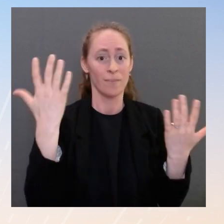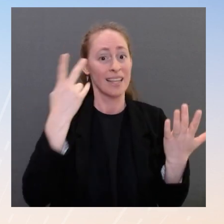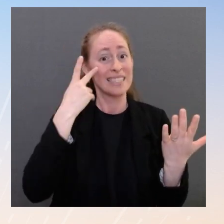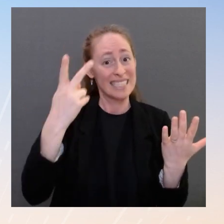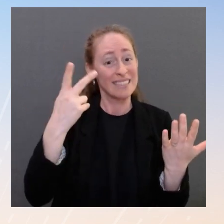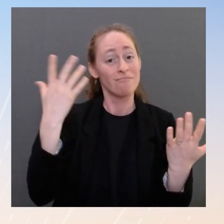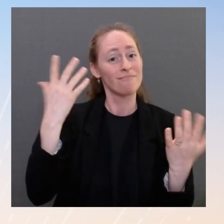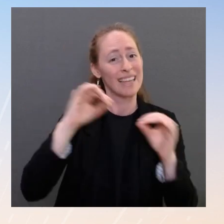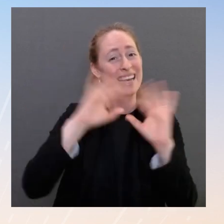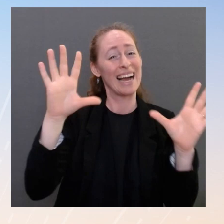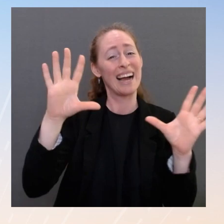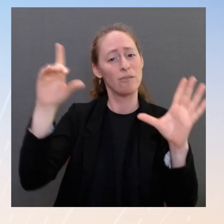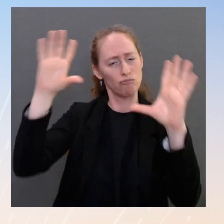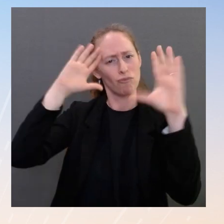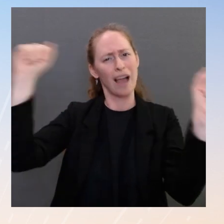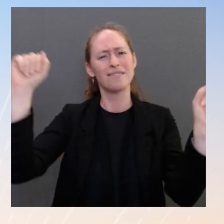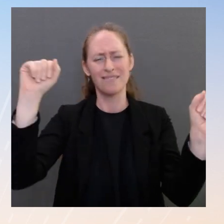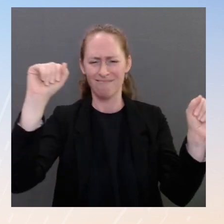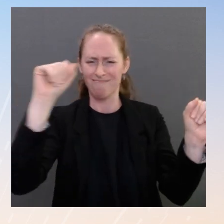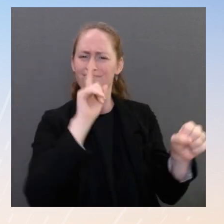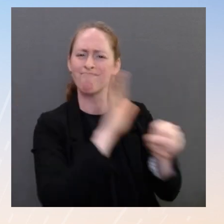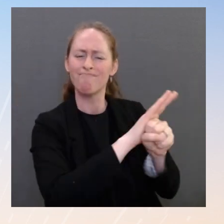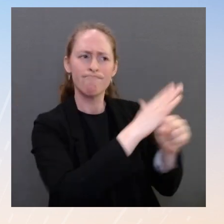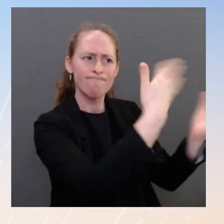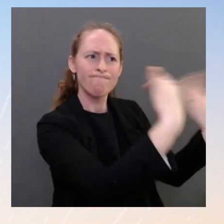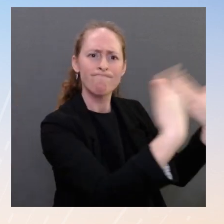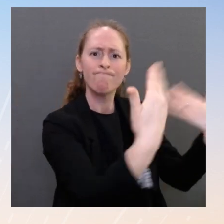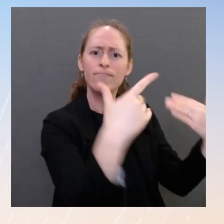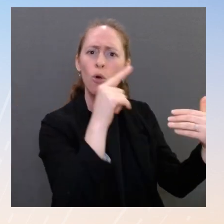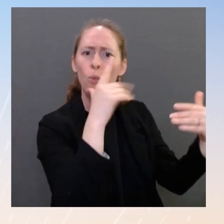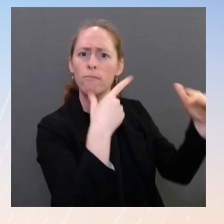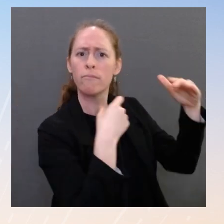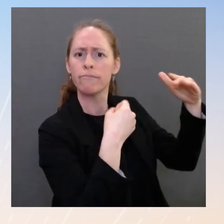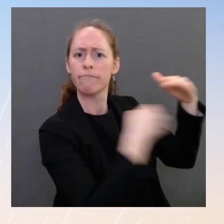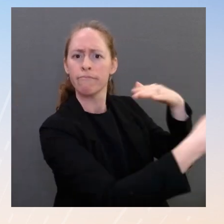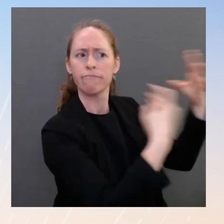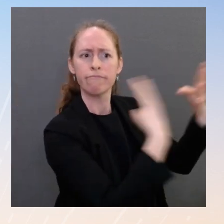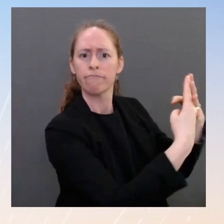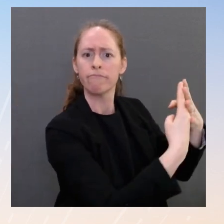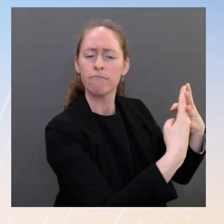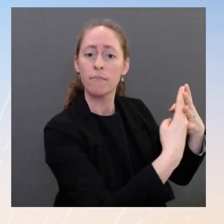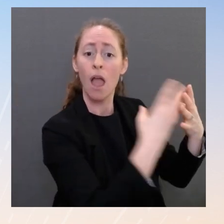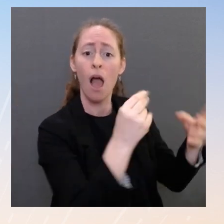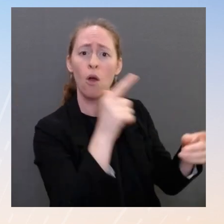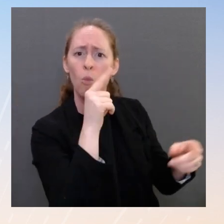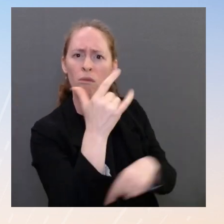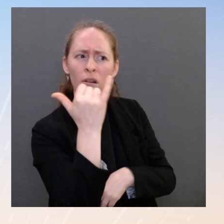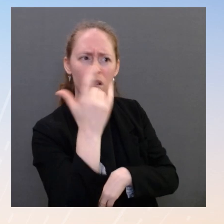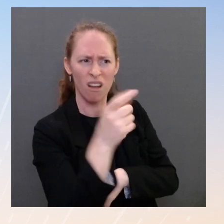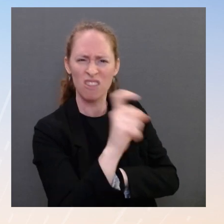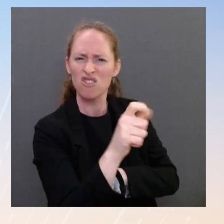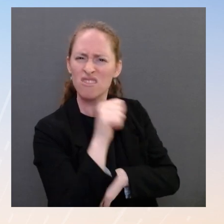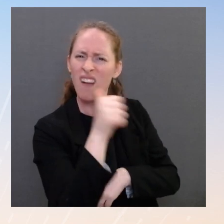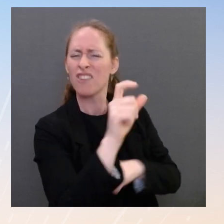and wrongfully detained around the world. And he has been clear since the beginning of this administration that he is committed to doing exactly that: